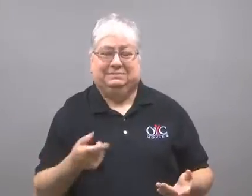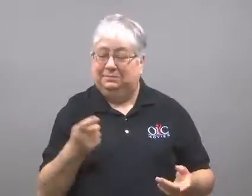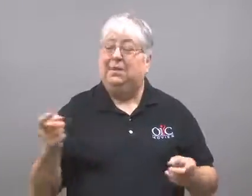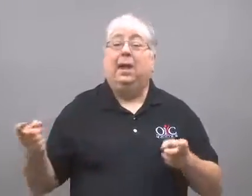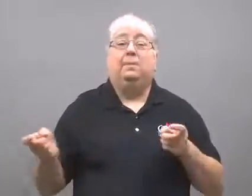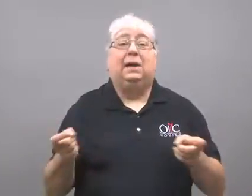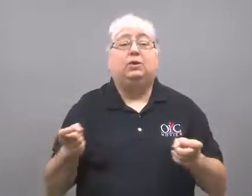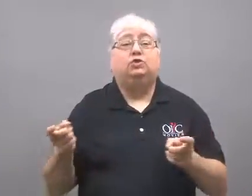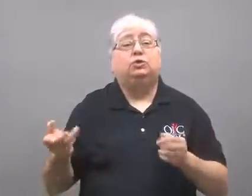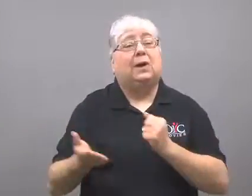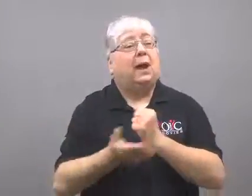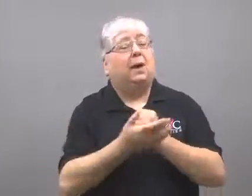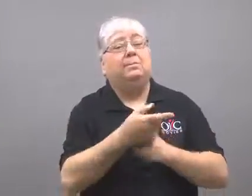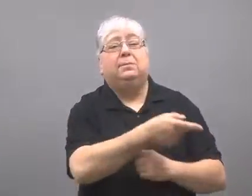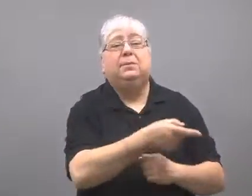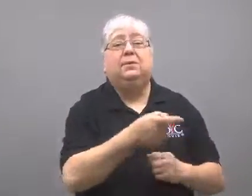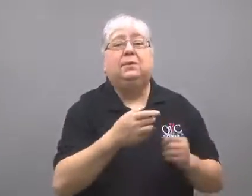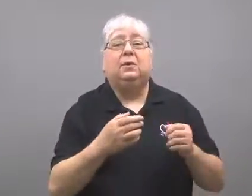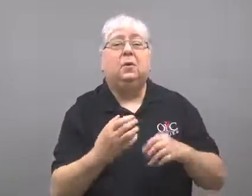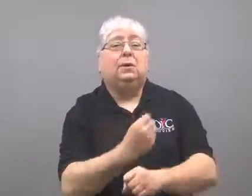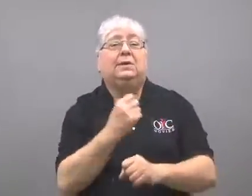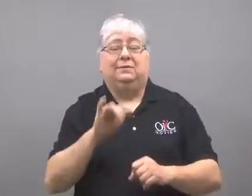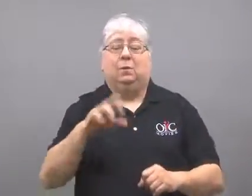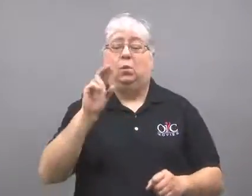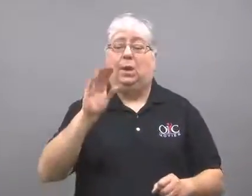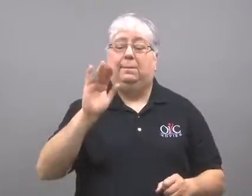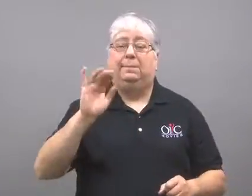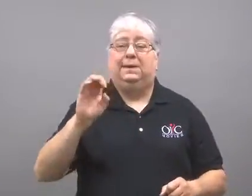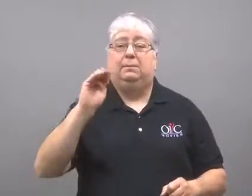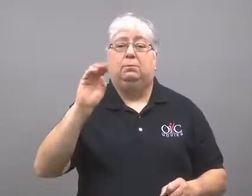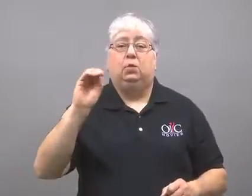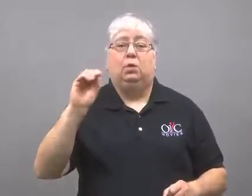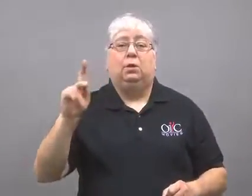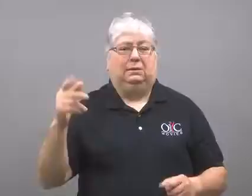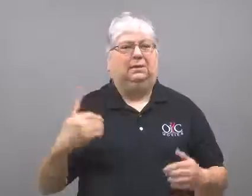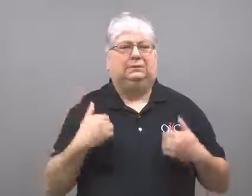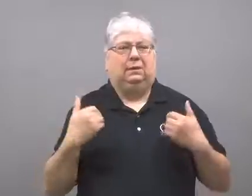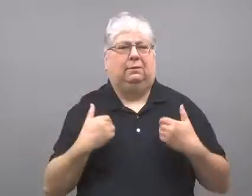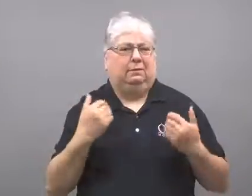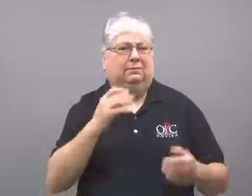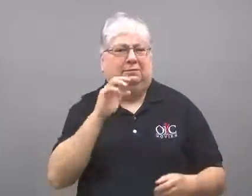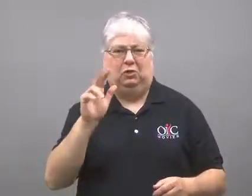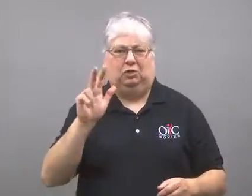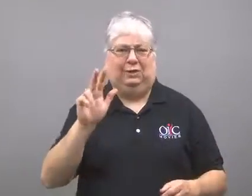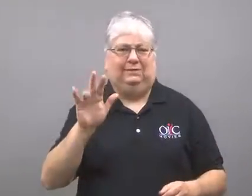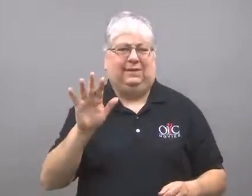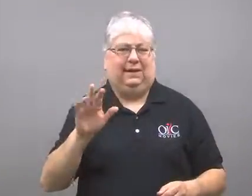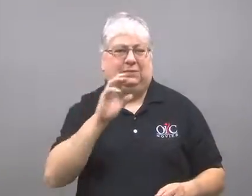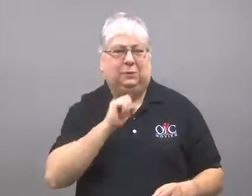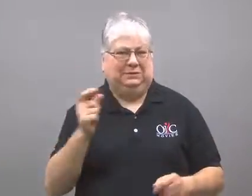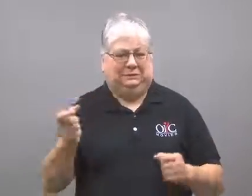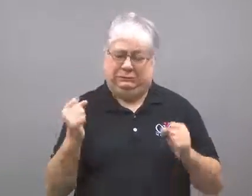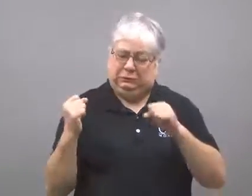Robbie Mook, her campaign manager, is a young 35.